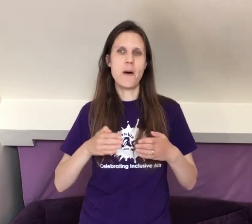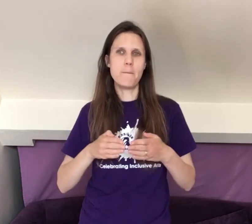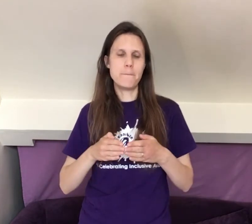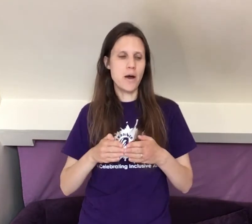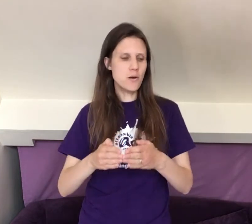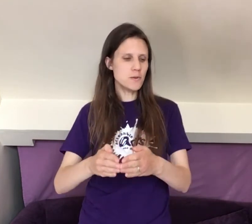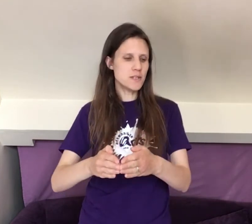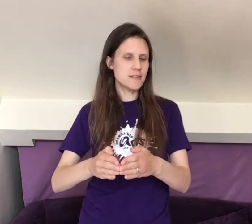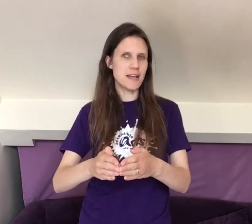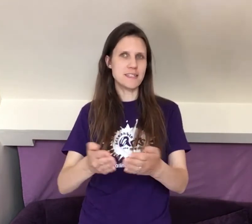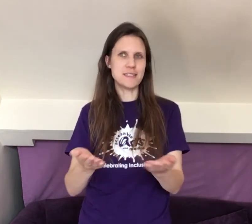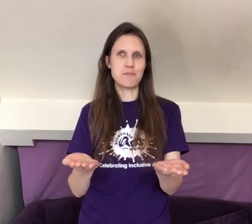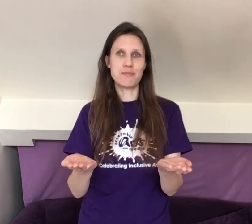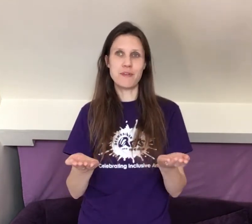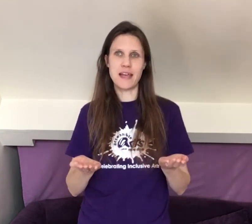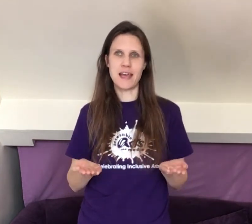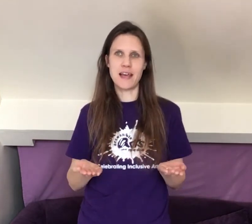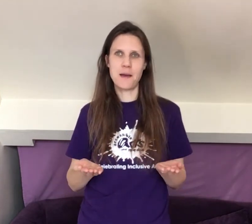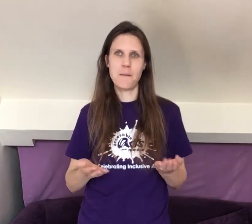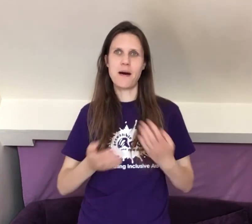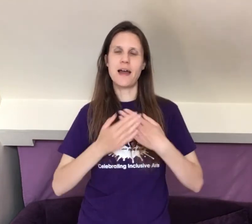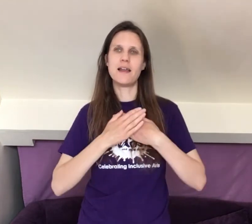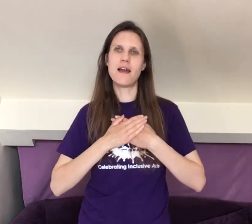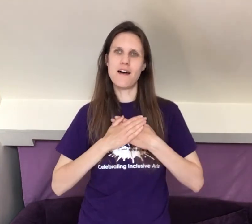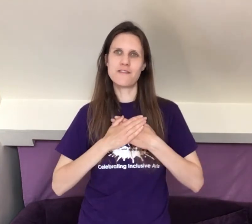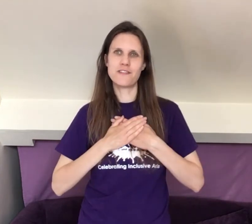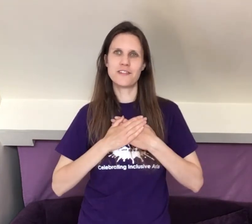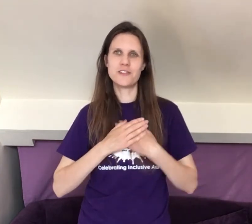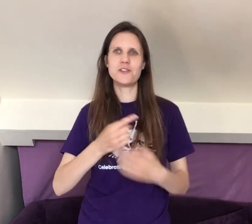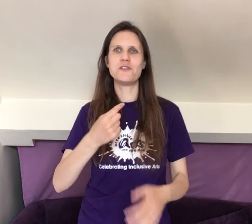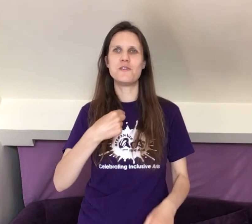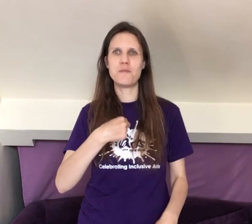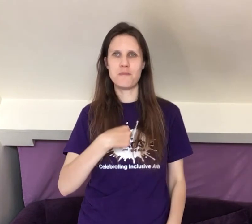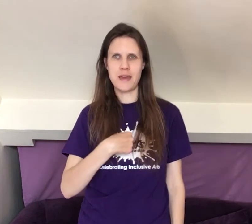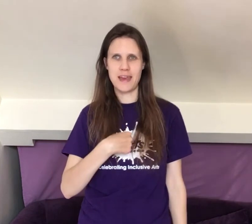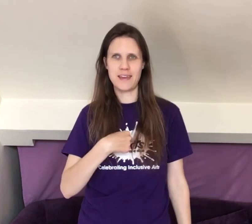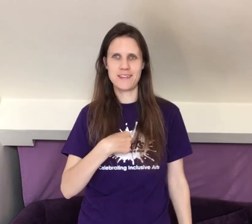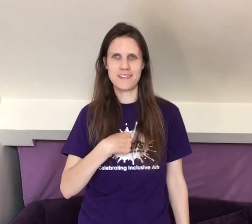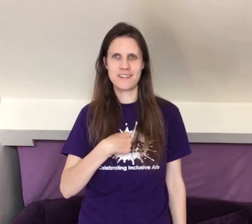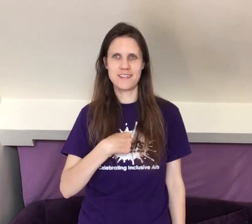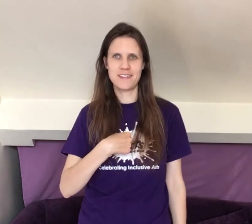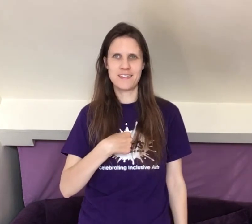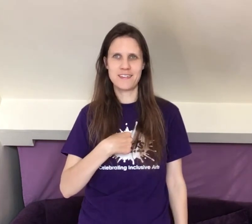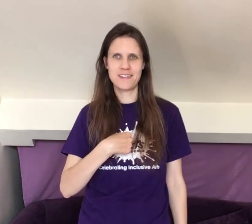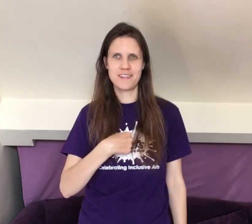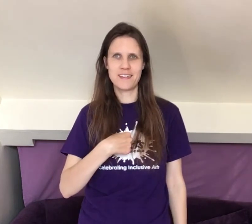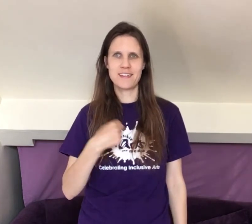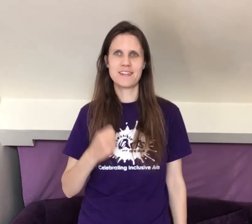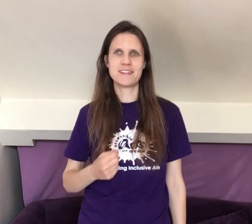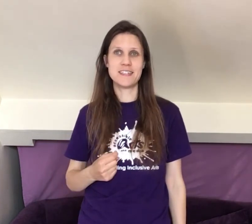The boat that is bringing my love to me.